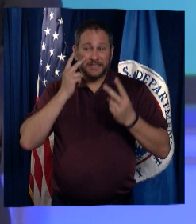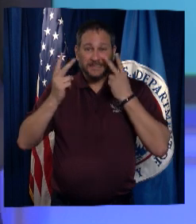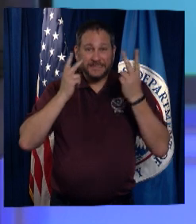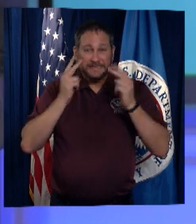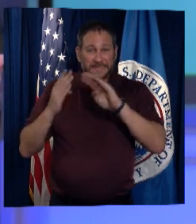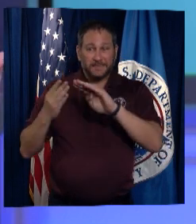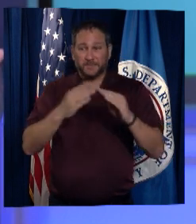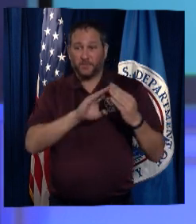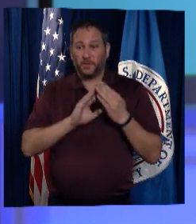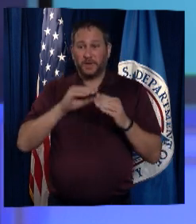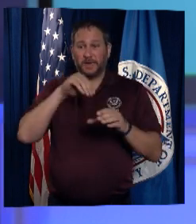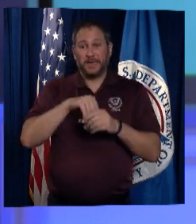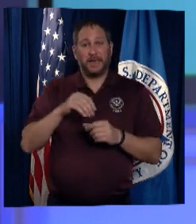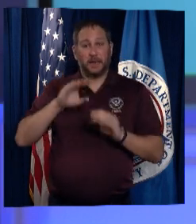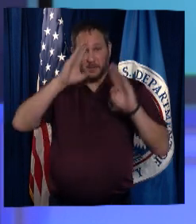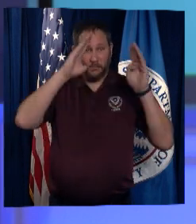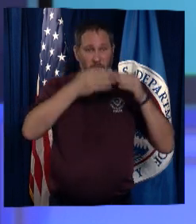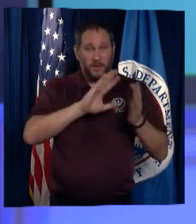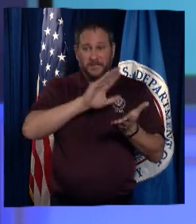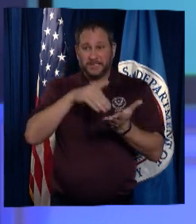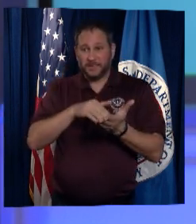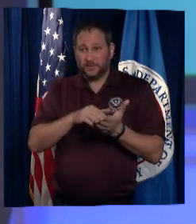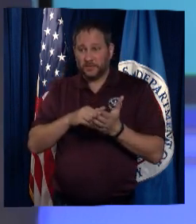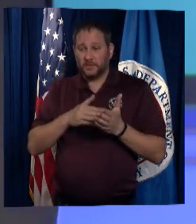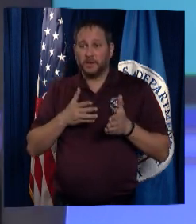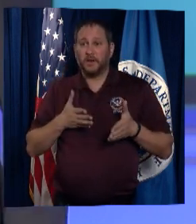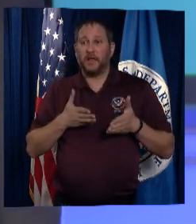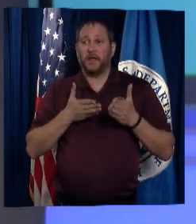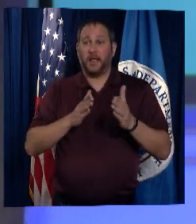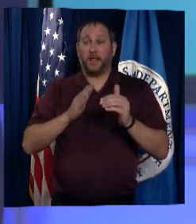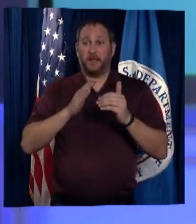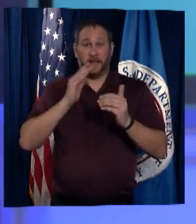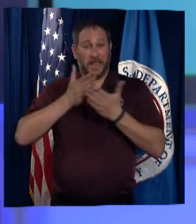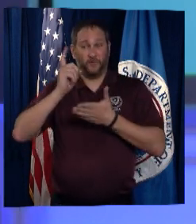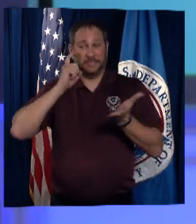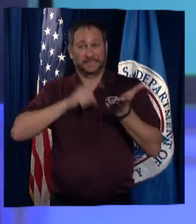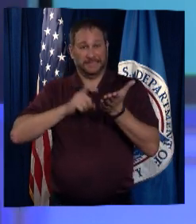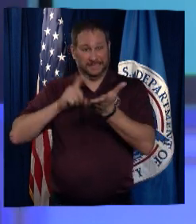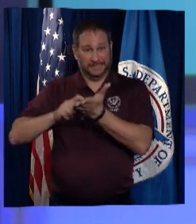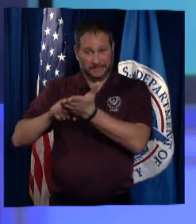govern your interactions with others, the moment you start seeing yourself at the